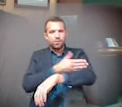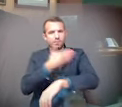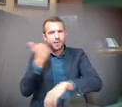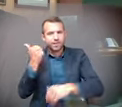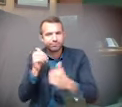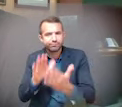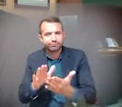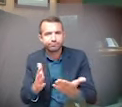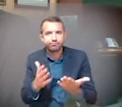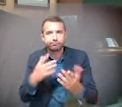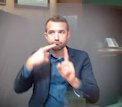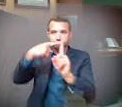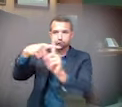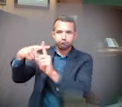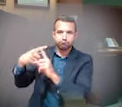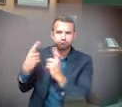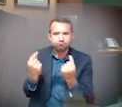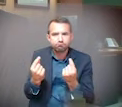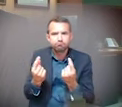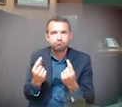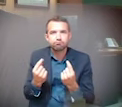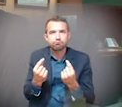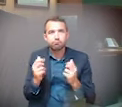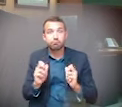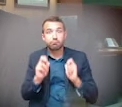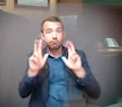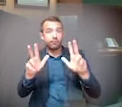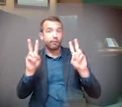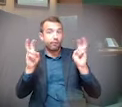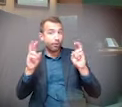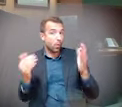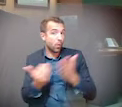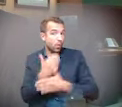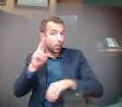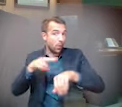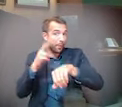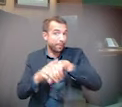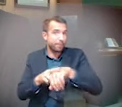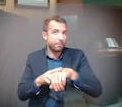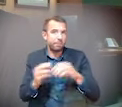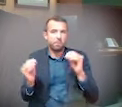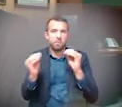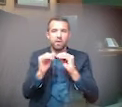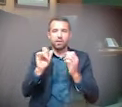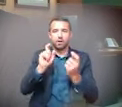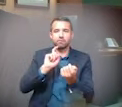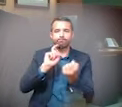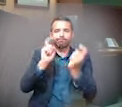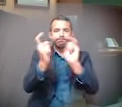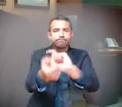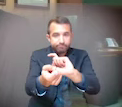So that when we come out of it, or do you want to be... Call it that new normal? I think of it as evolution. And that is what we want to do.